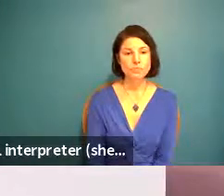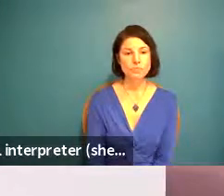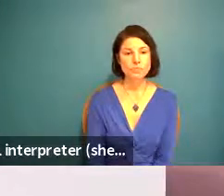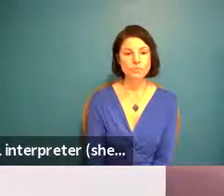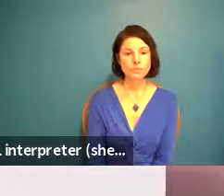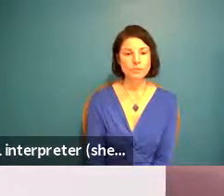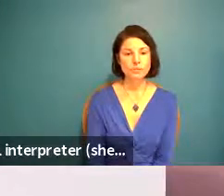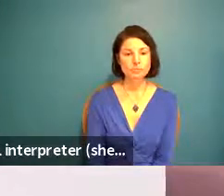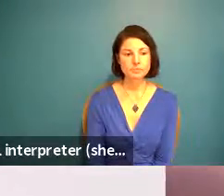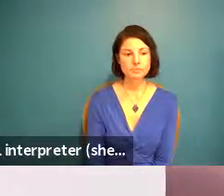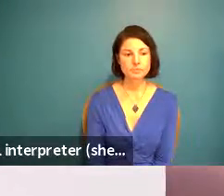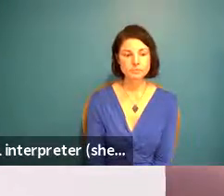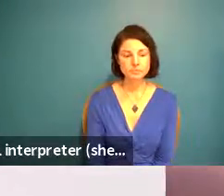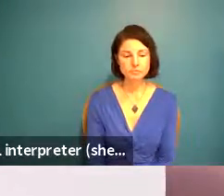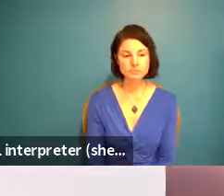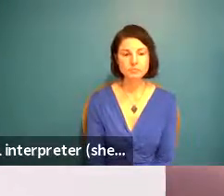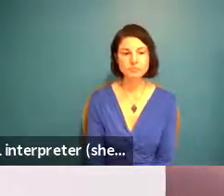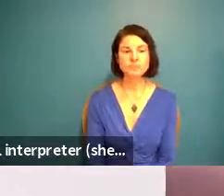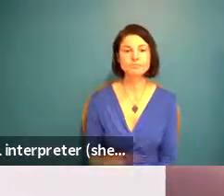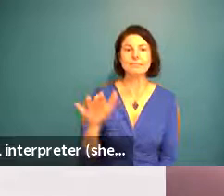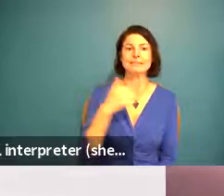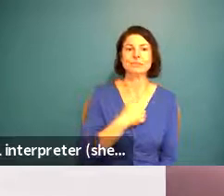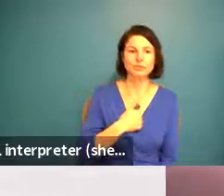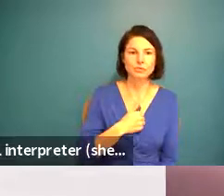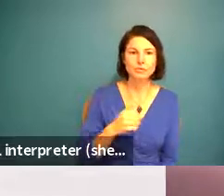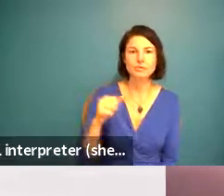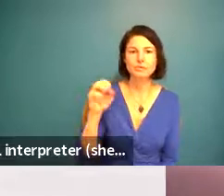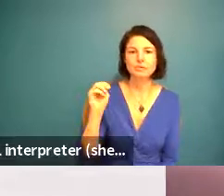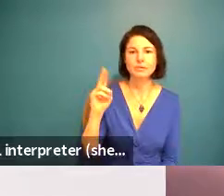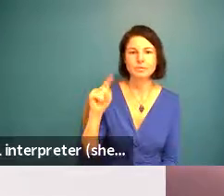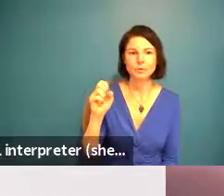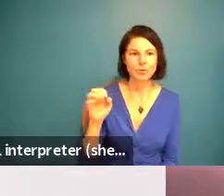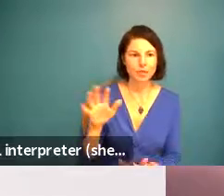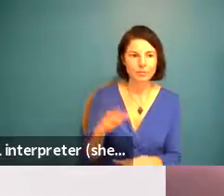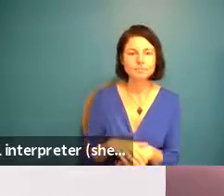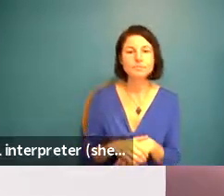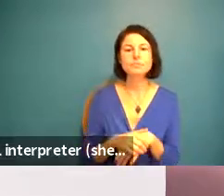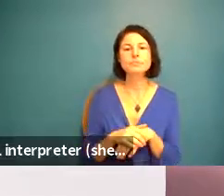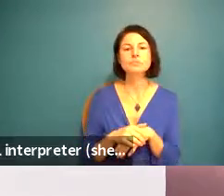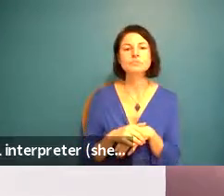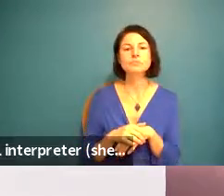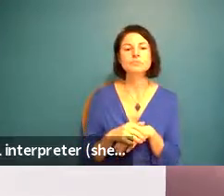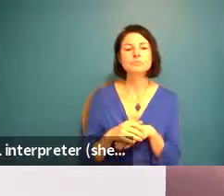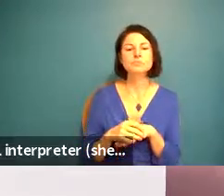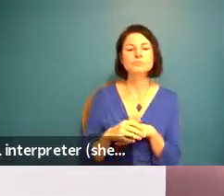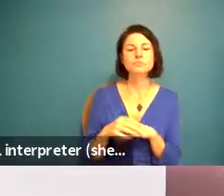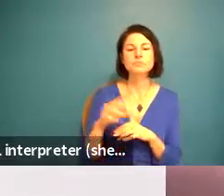Ruthann Van Buren: sorry, I was having a mute problem. I have a De Abba says, I'm interested in how to help students who I